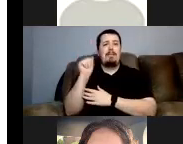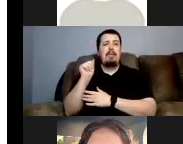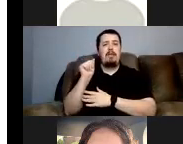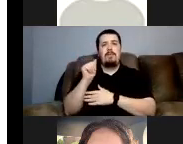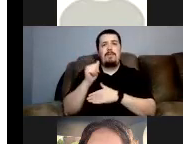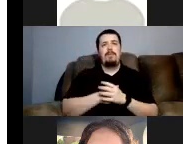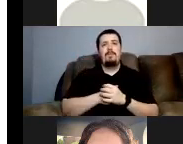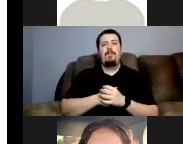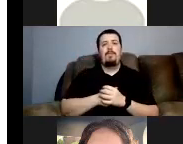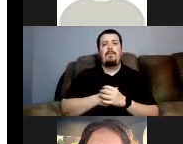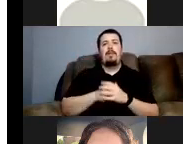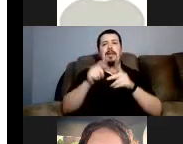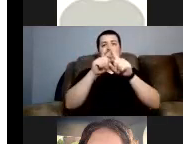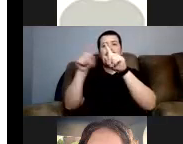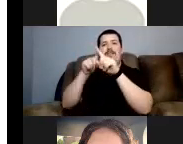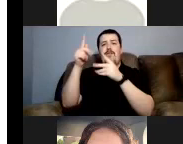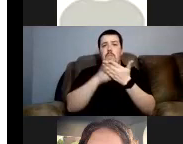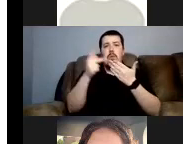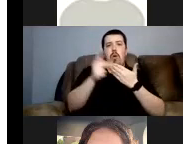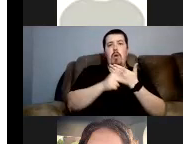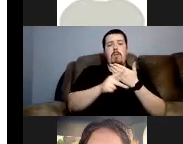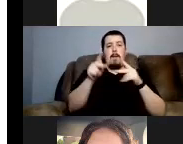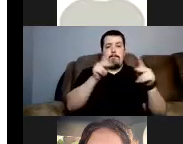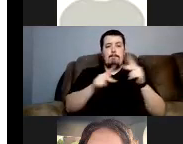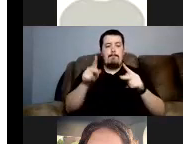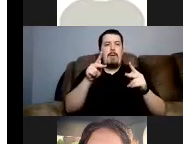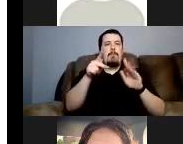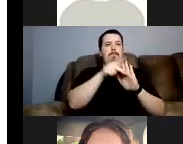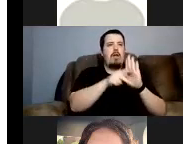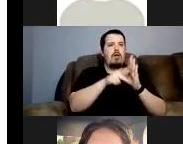We have a number of different programs. We have the Public Policy Program which we'll be talking about